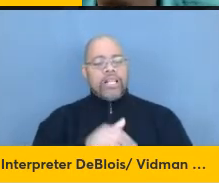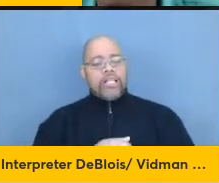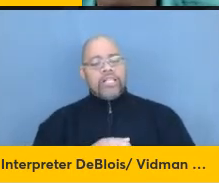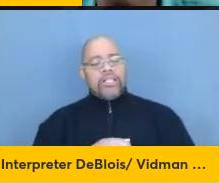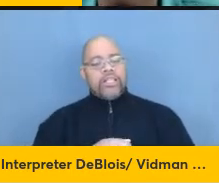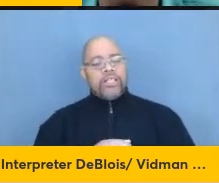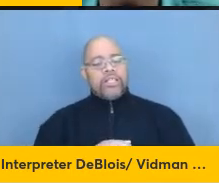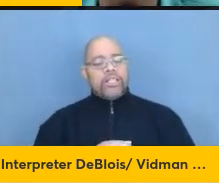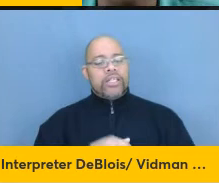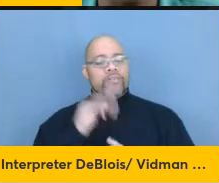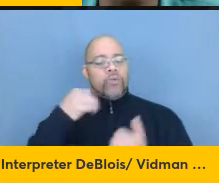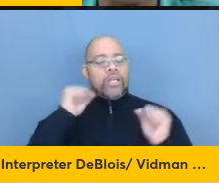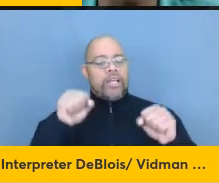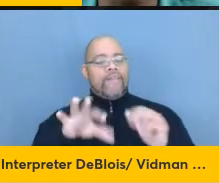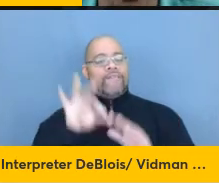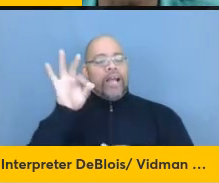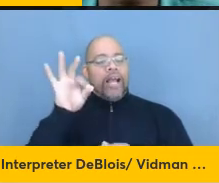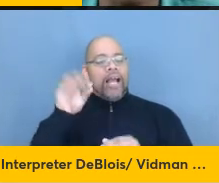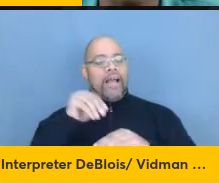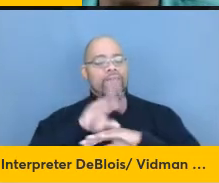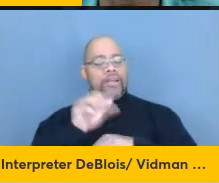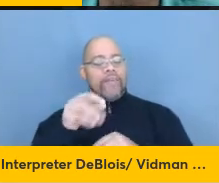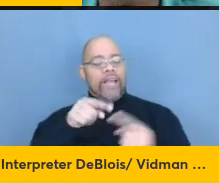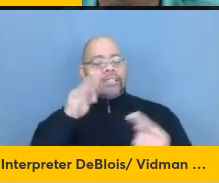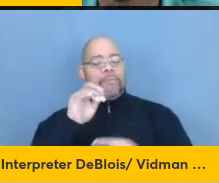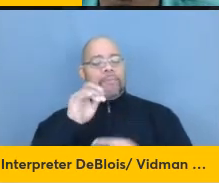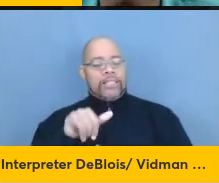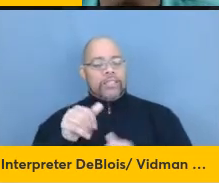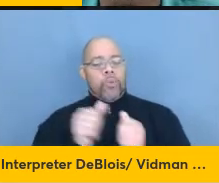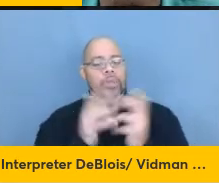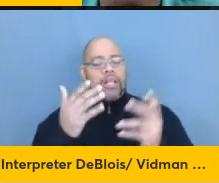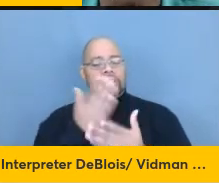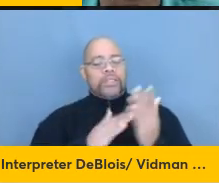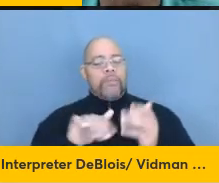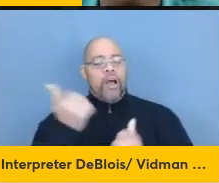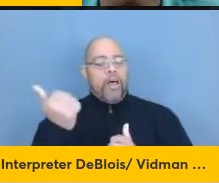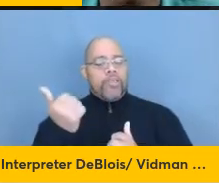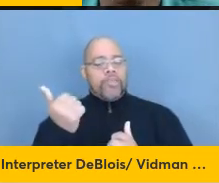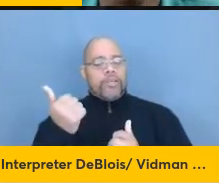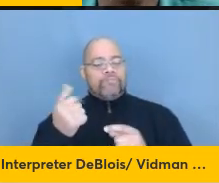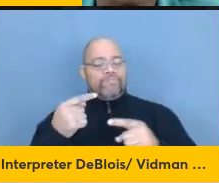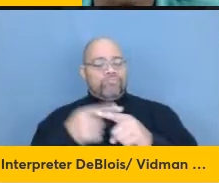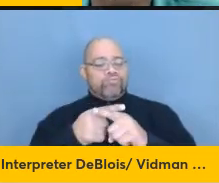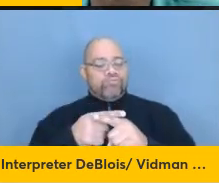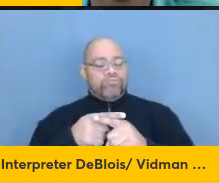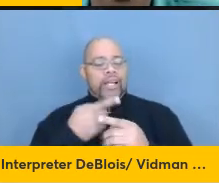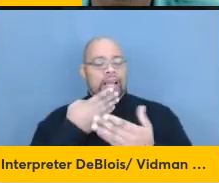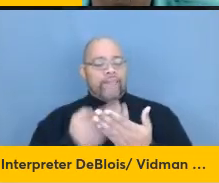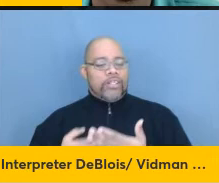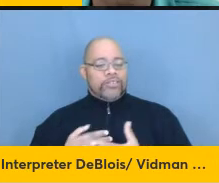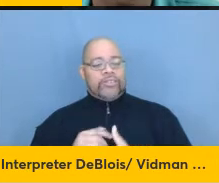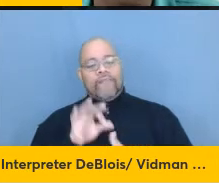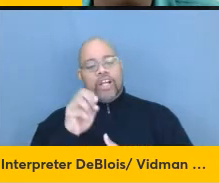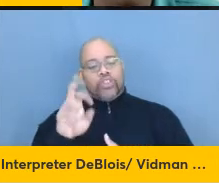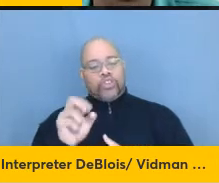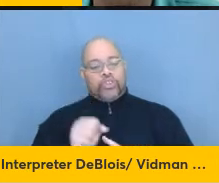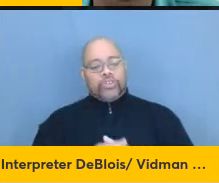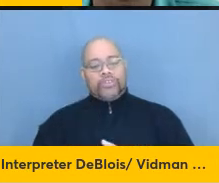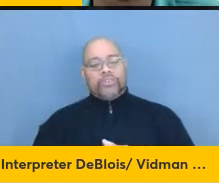whether we could just find the effect of antibodies without some other confounding factor. Okay, so in terms of outcomes, this is